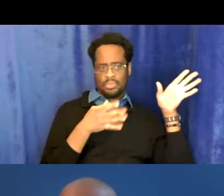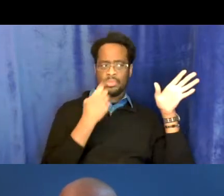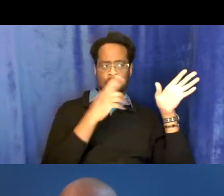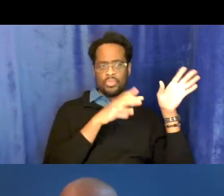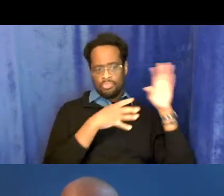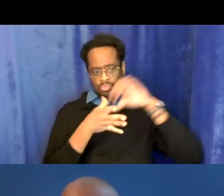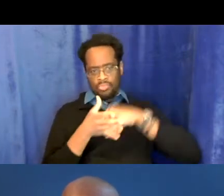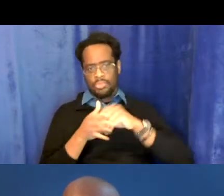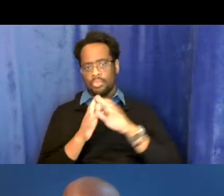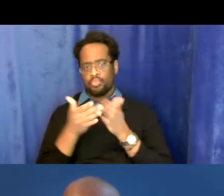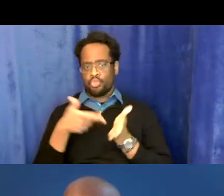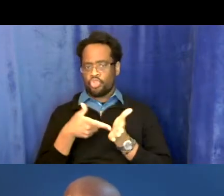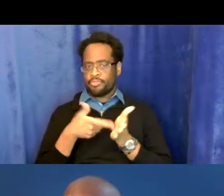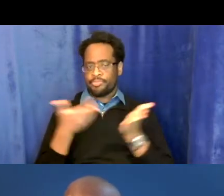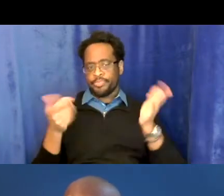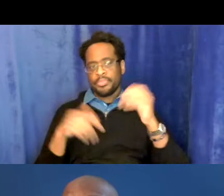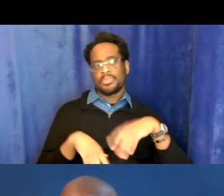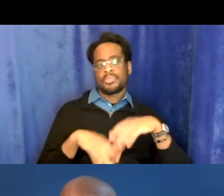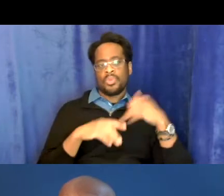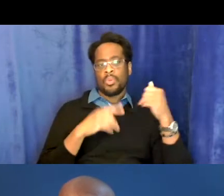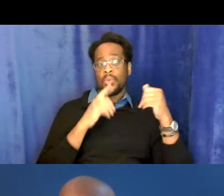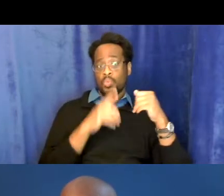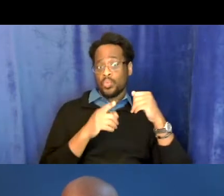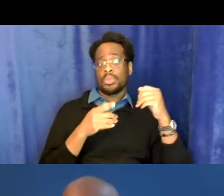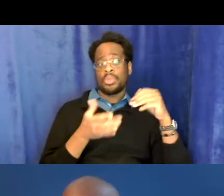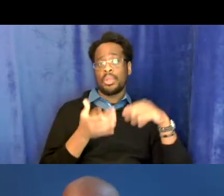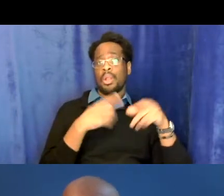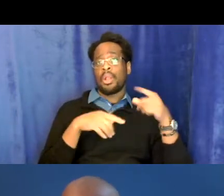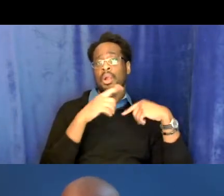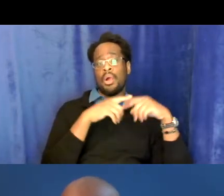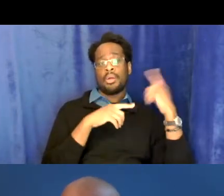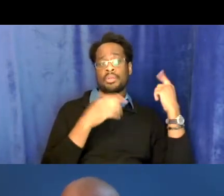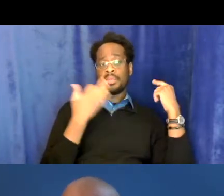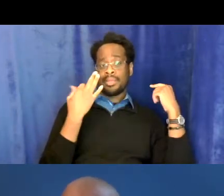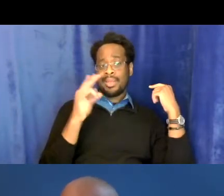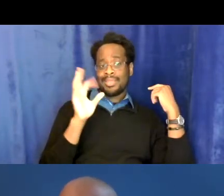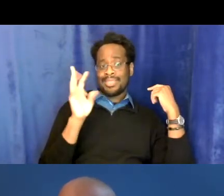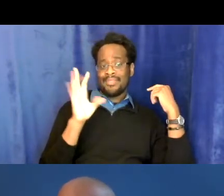has work that has done it has been done before that before we did our research when you go back